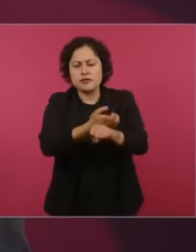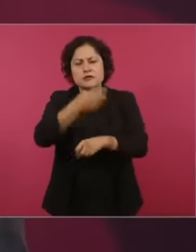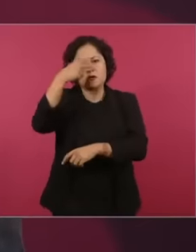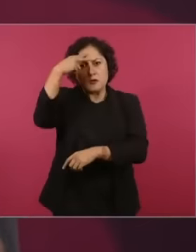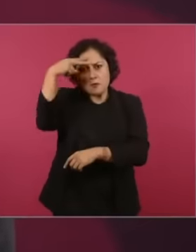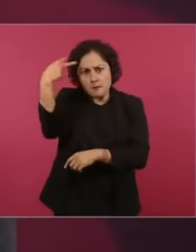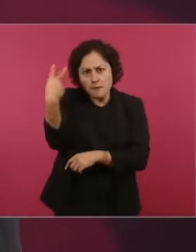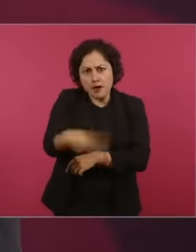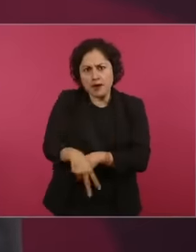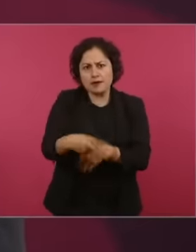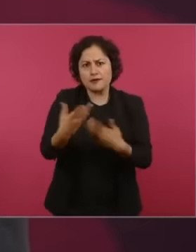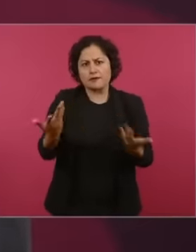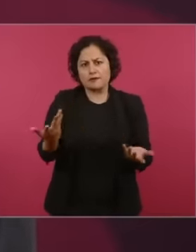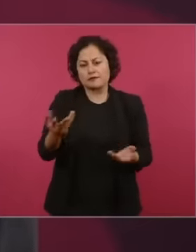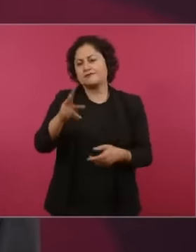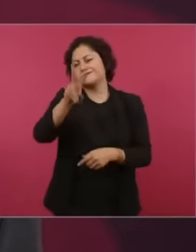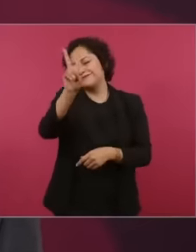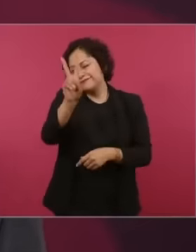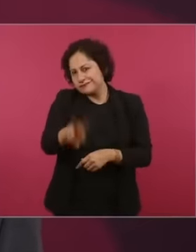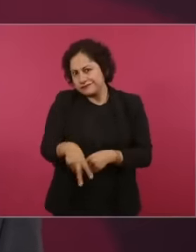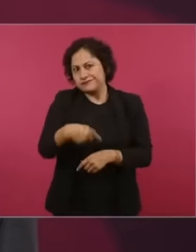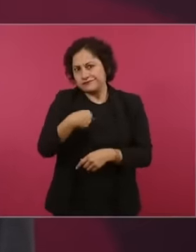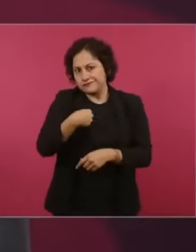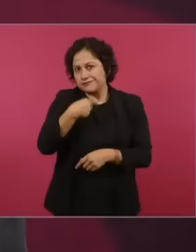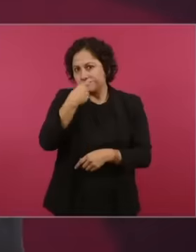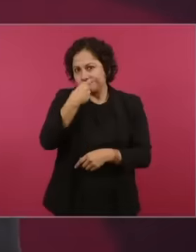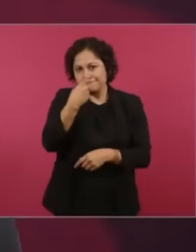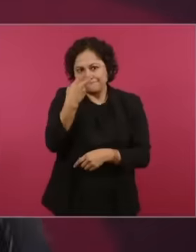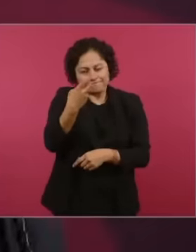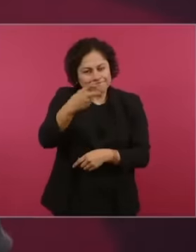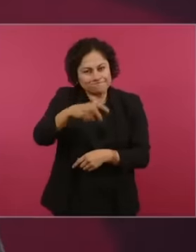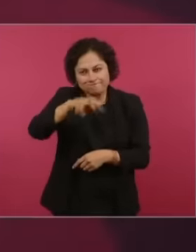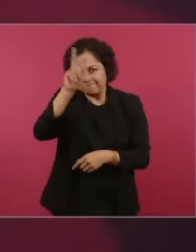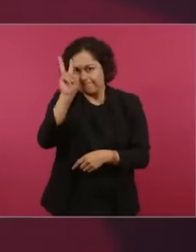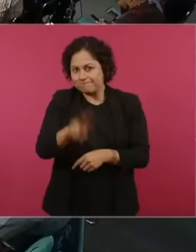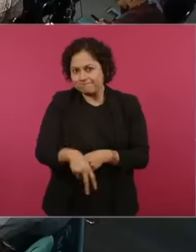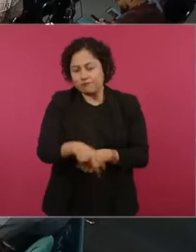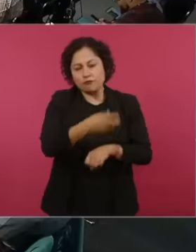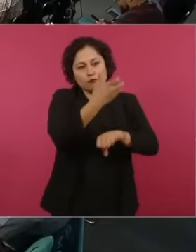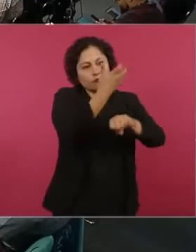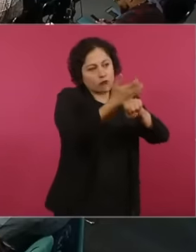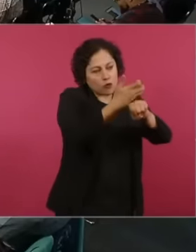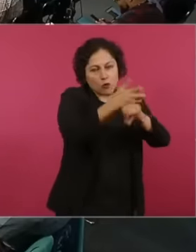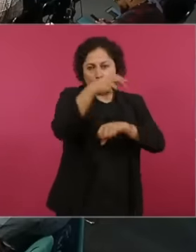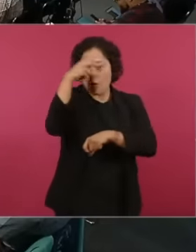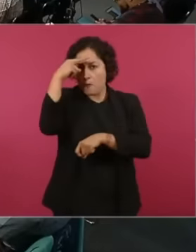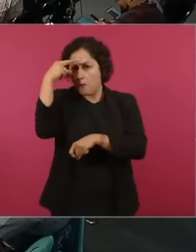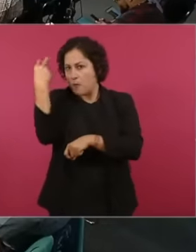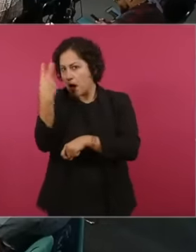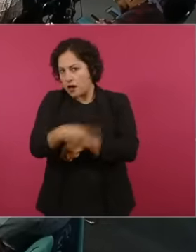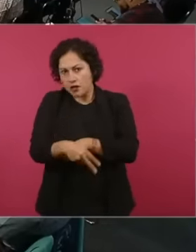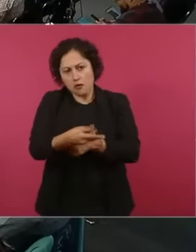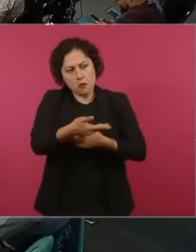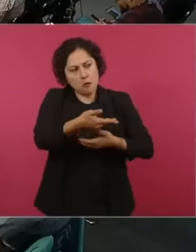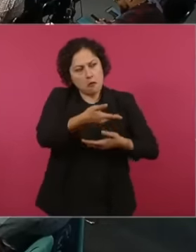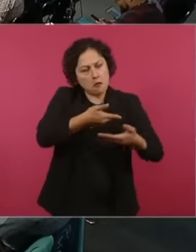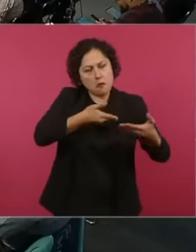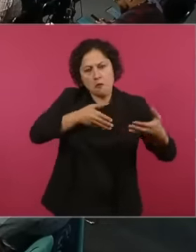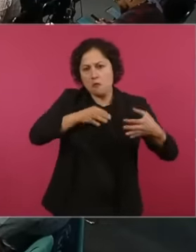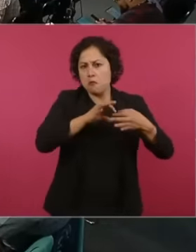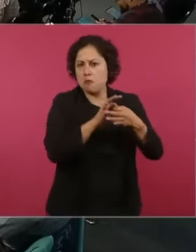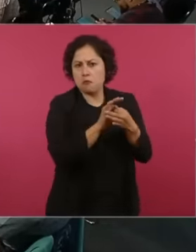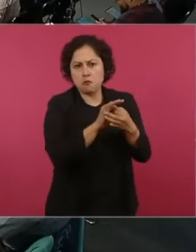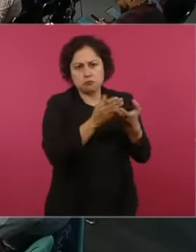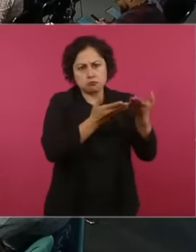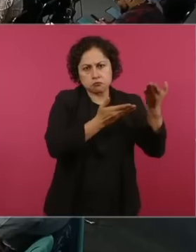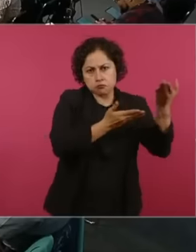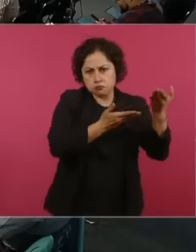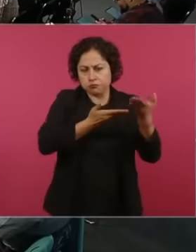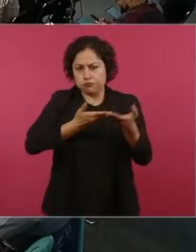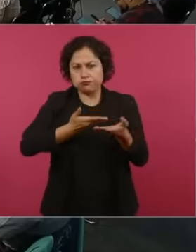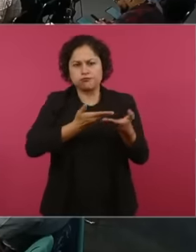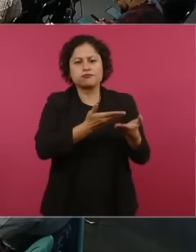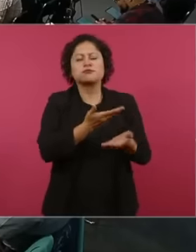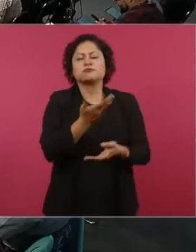we need each other, we complement each other. They just have to learn to respect each other.